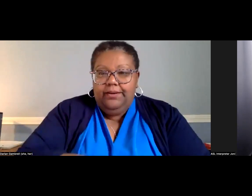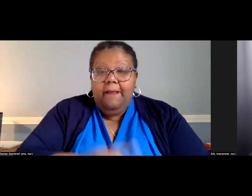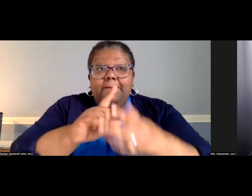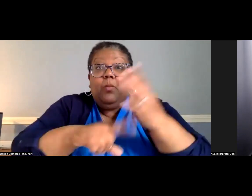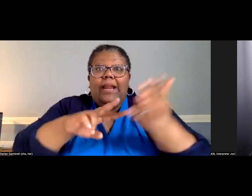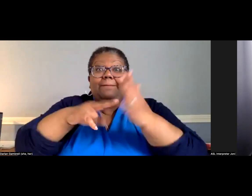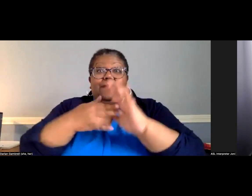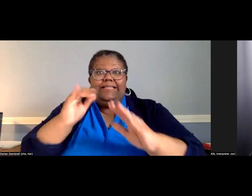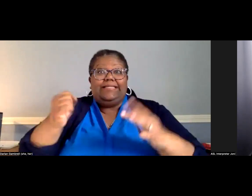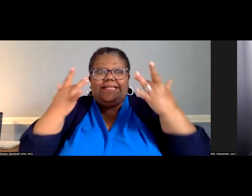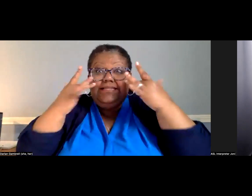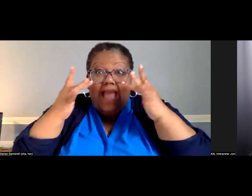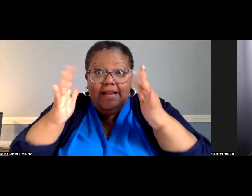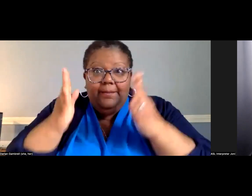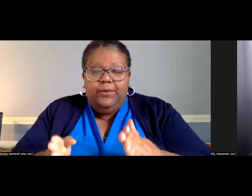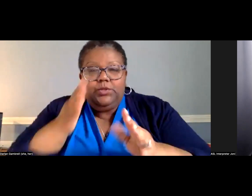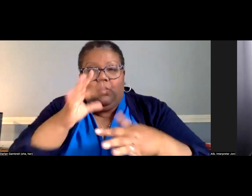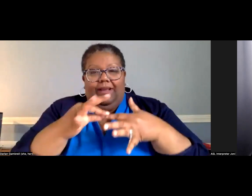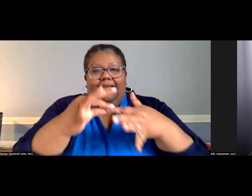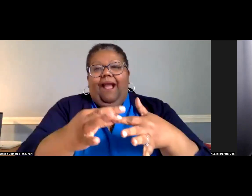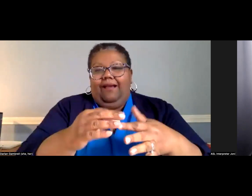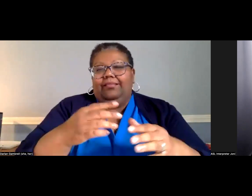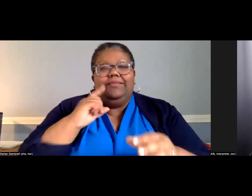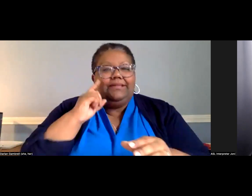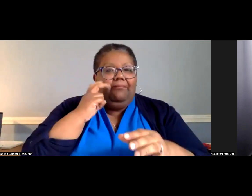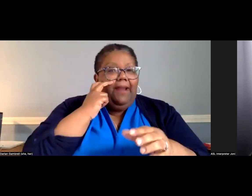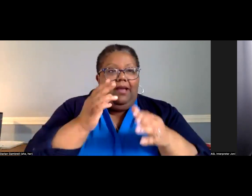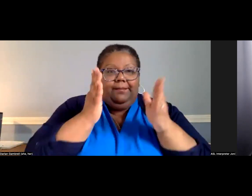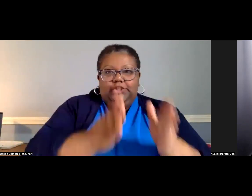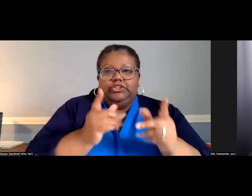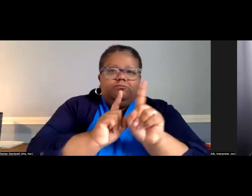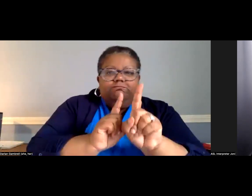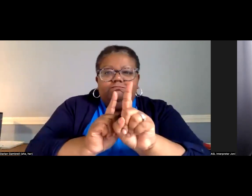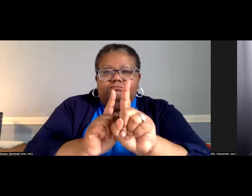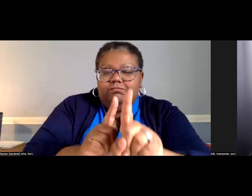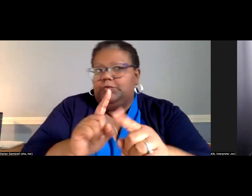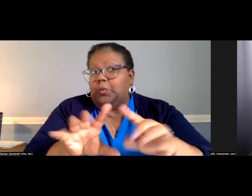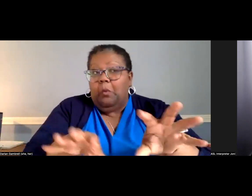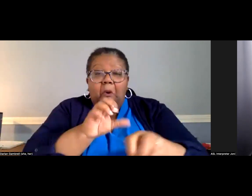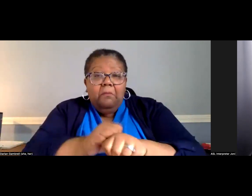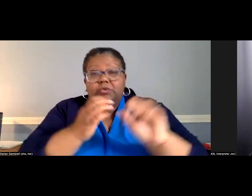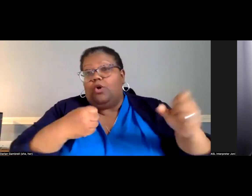each state has different wording on what this person's title is. however the function is the